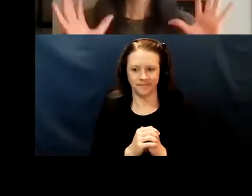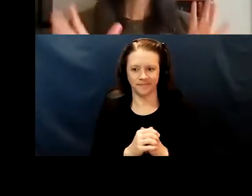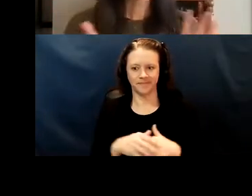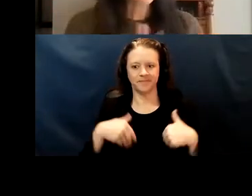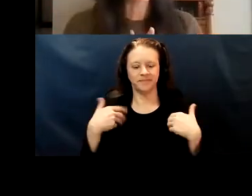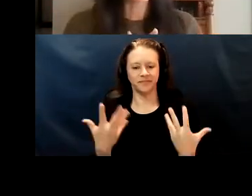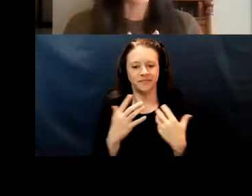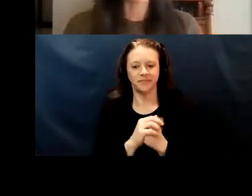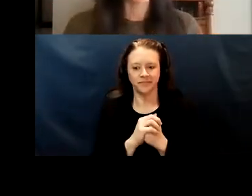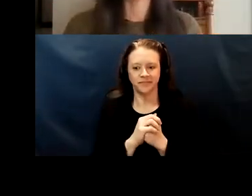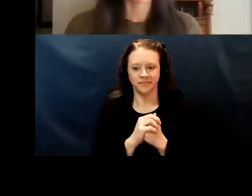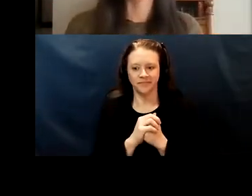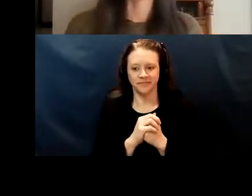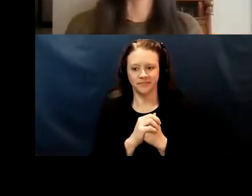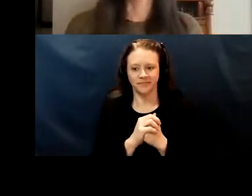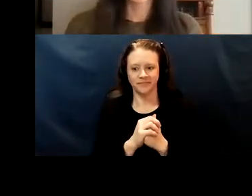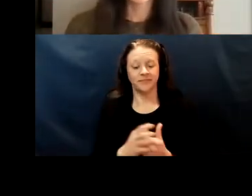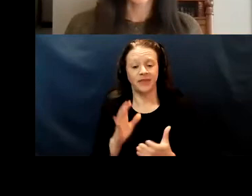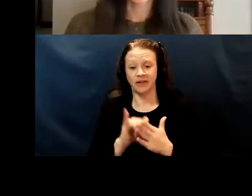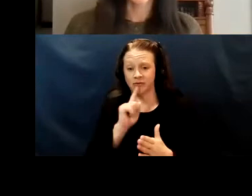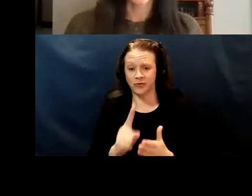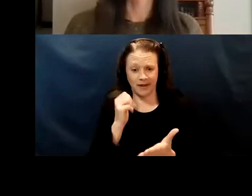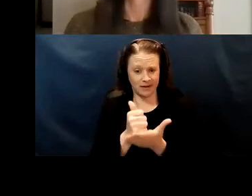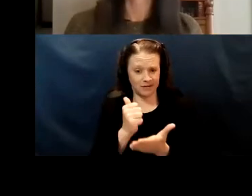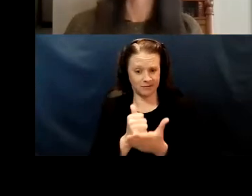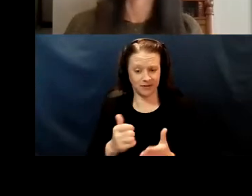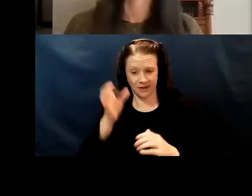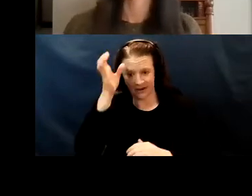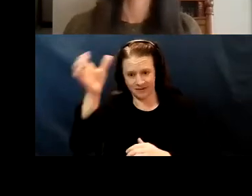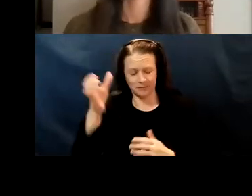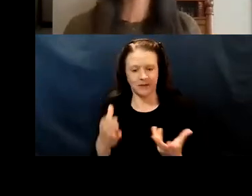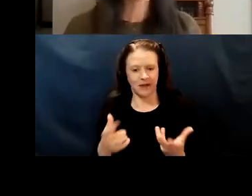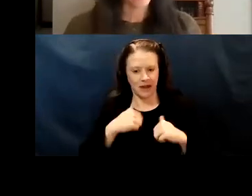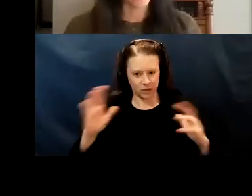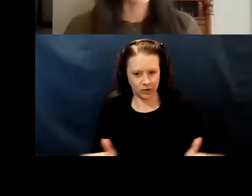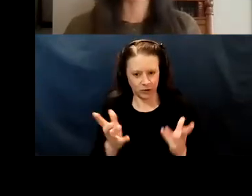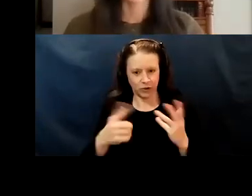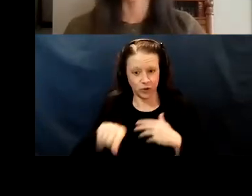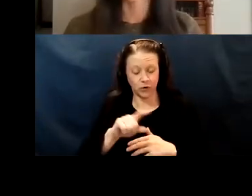That is a really helpful concept that I would encourage you, especially if you're getting any pushback from anyone in your